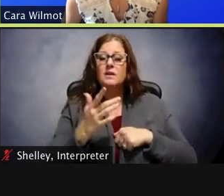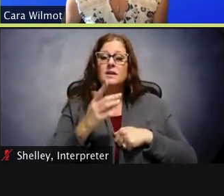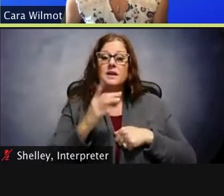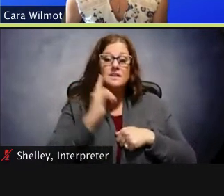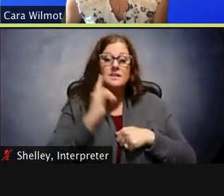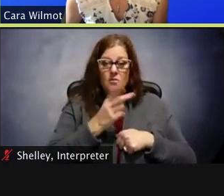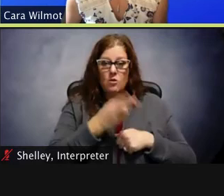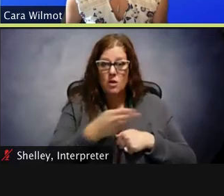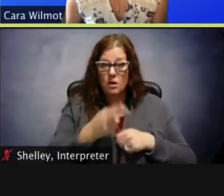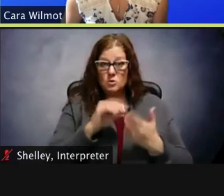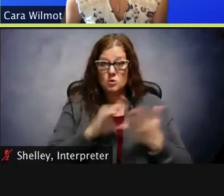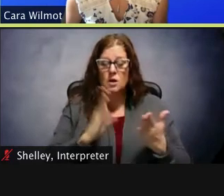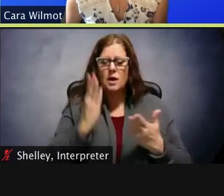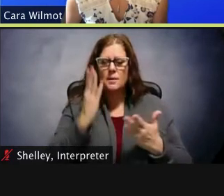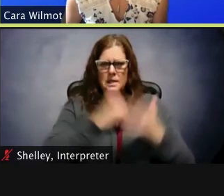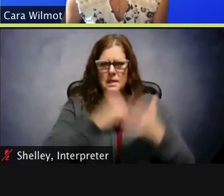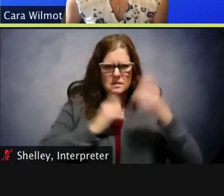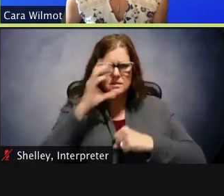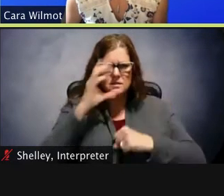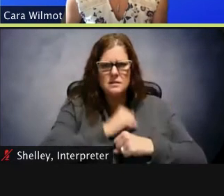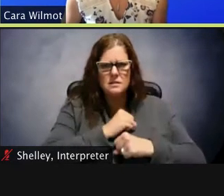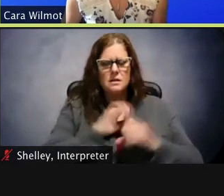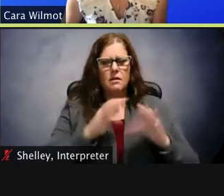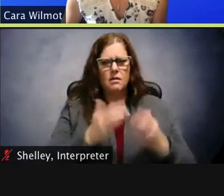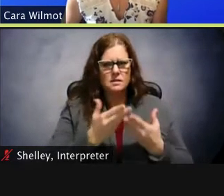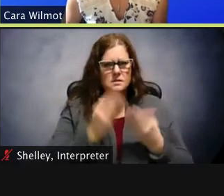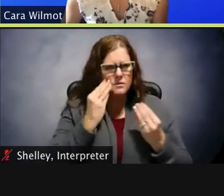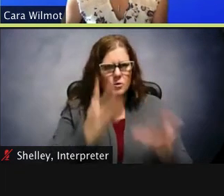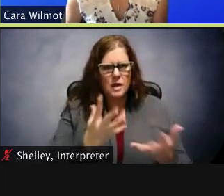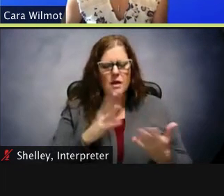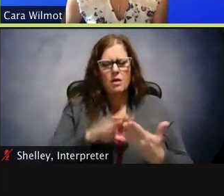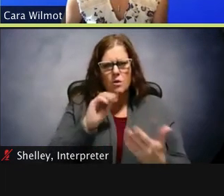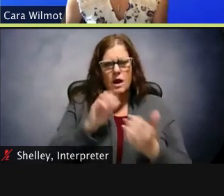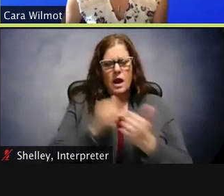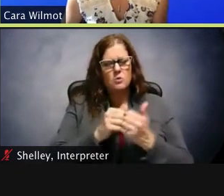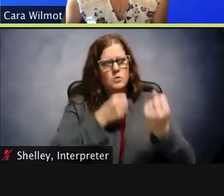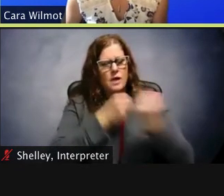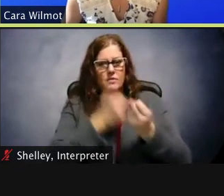may miss information in class and need to to learn how to advocate when they miss information